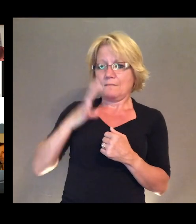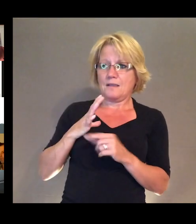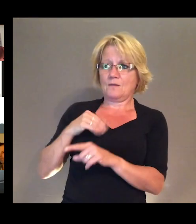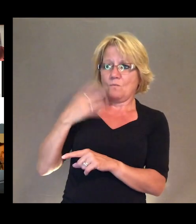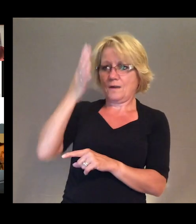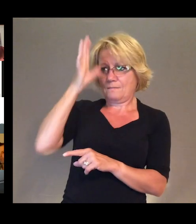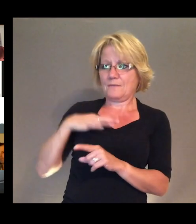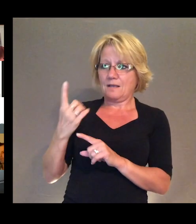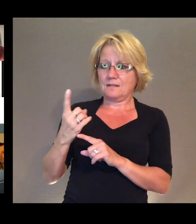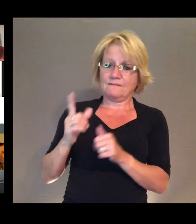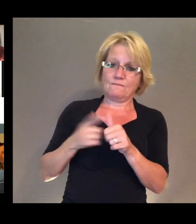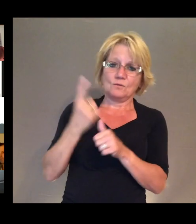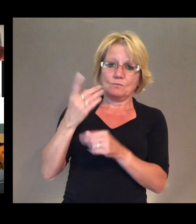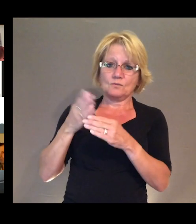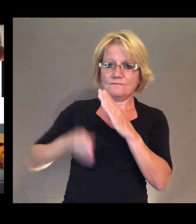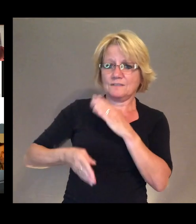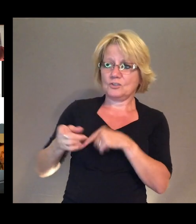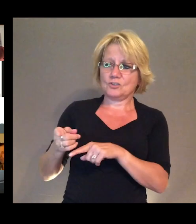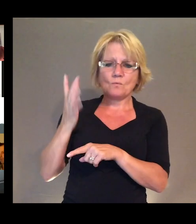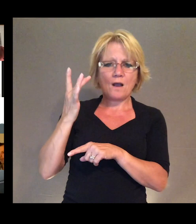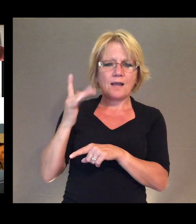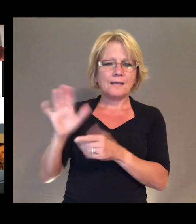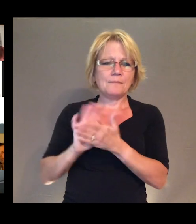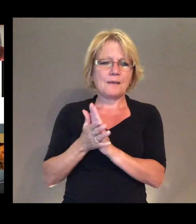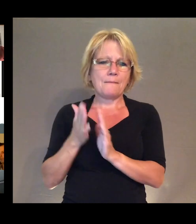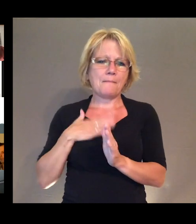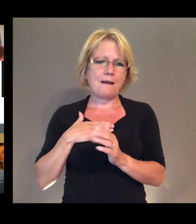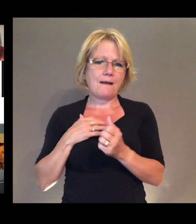And I say that because when we talk about allies, sometimes I think we forget that we're all allies